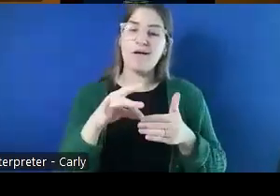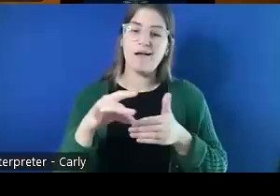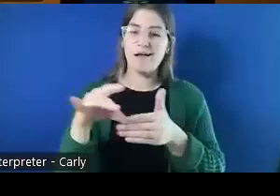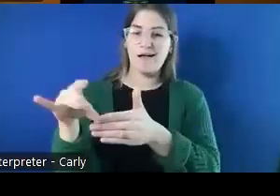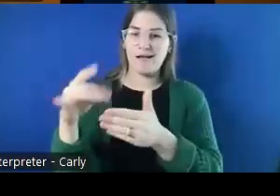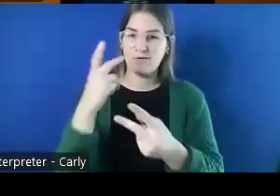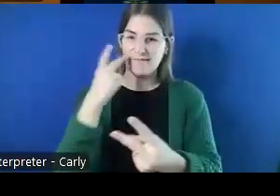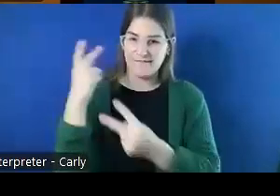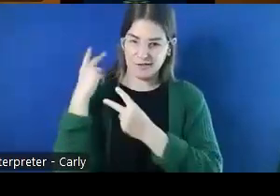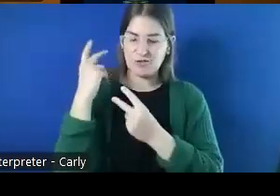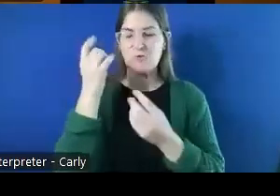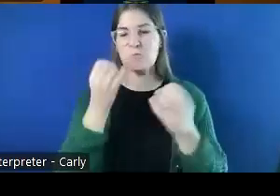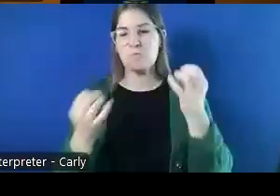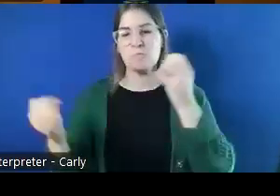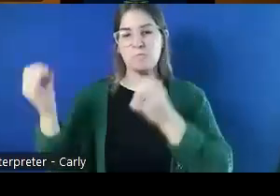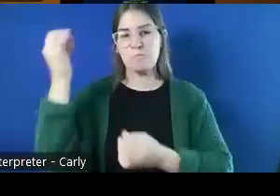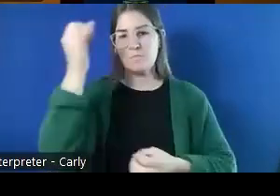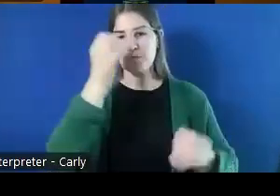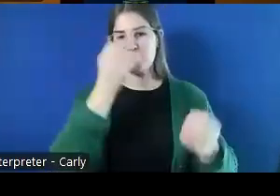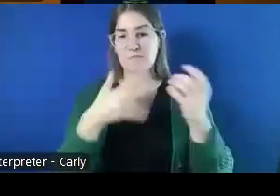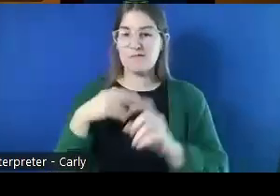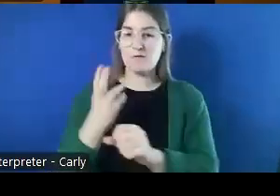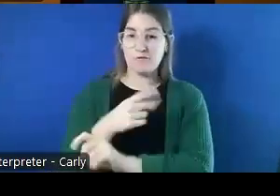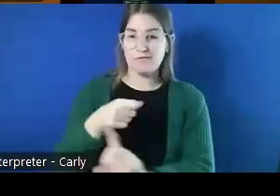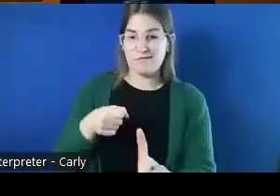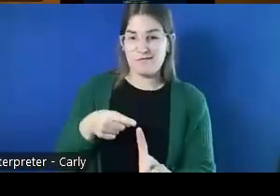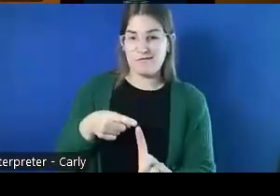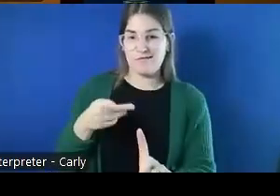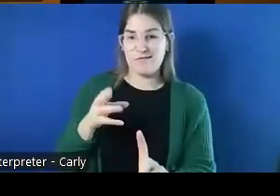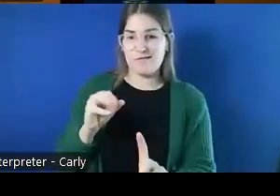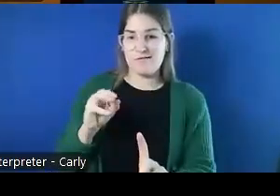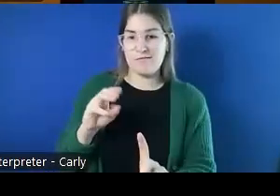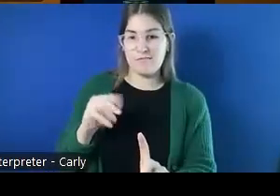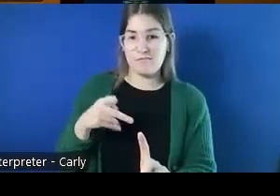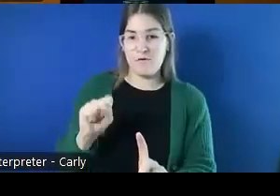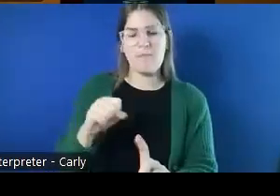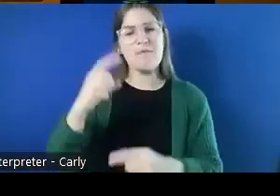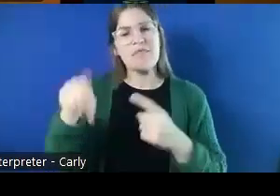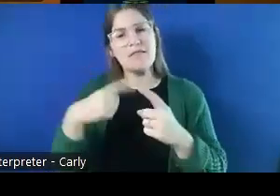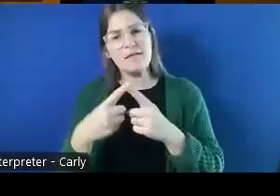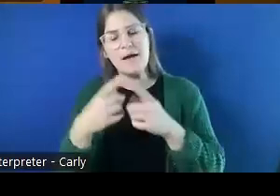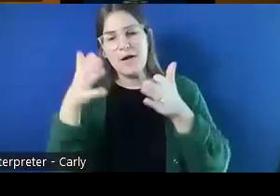these structured prompts that help a person think about places or people or you know main events